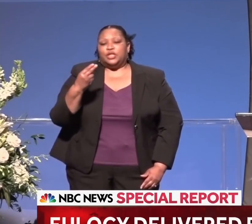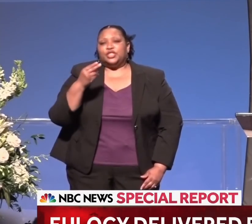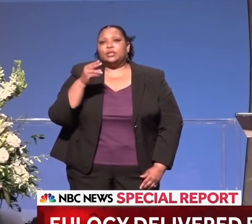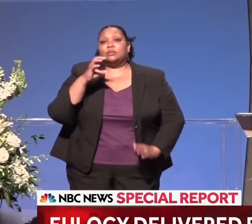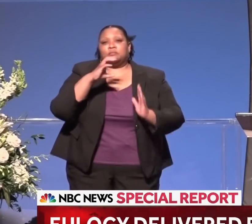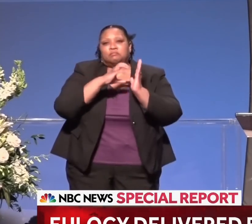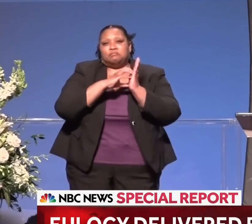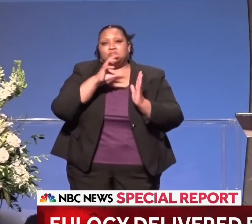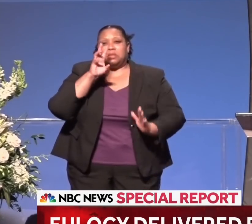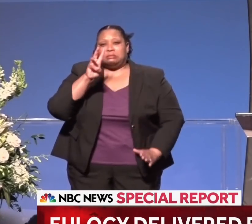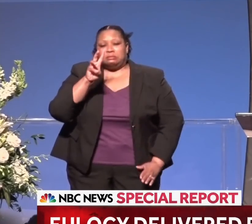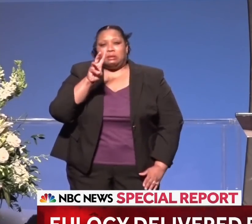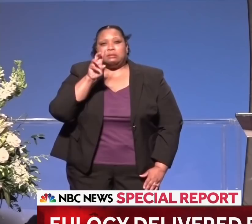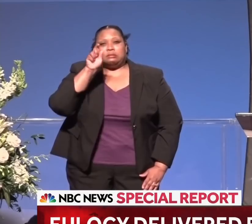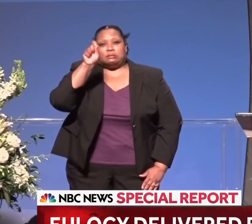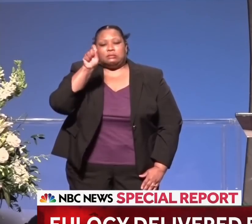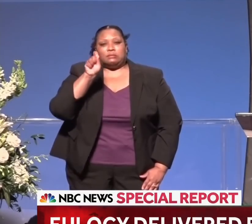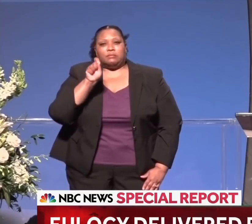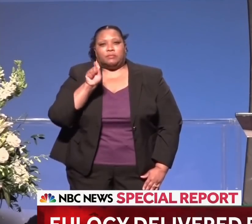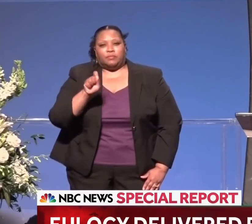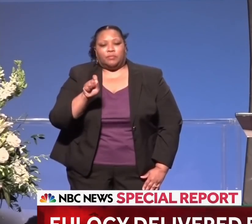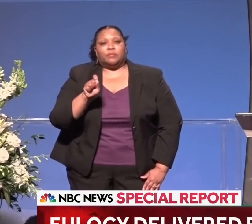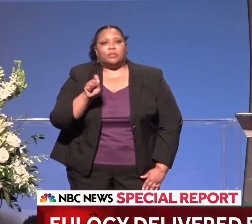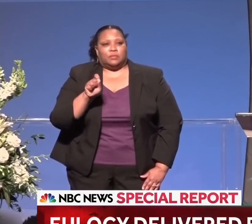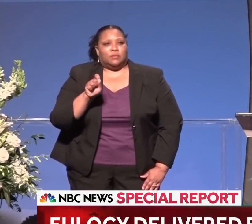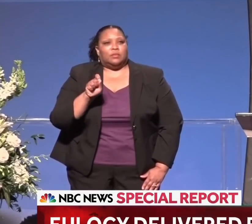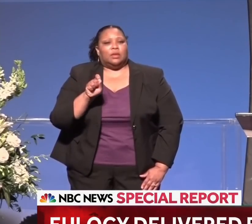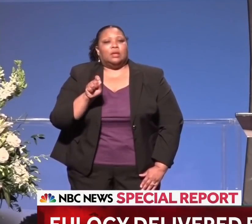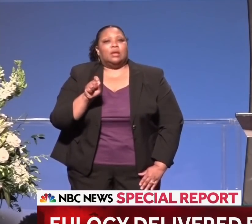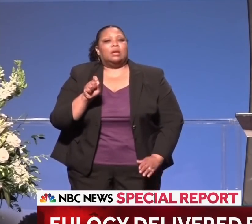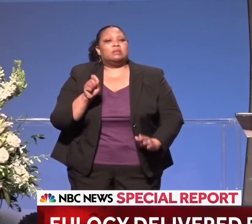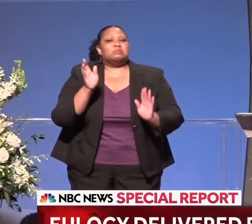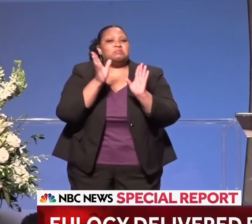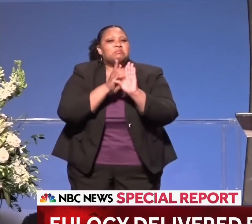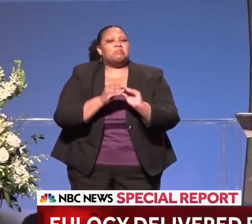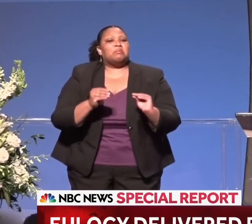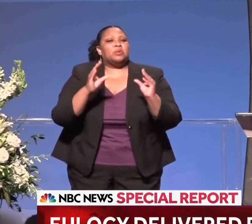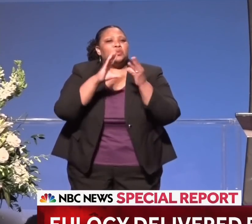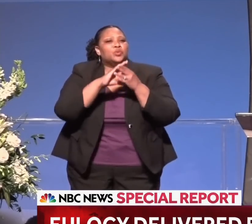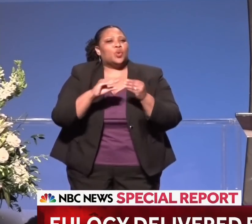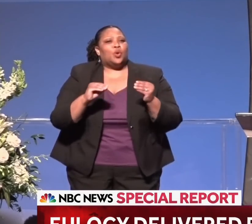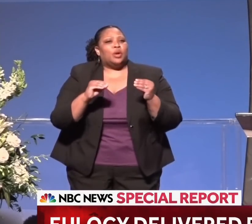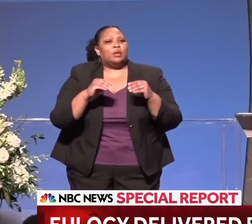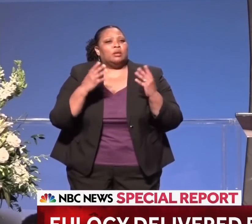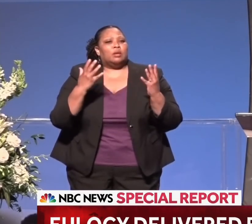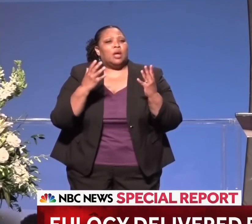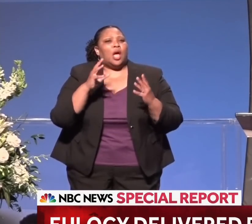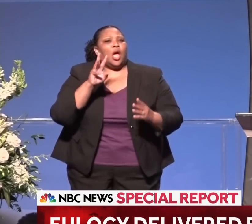WITH HERE. EPHESIAN S